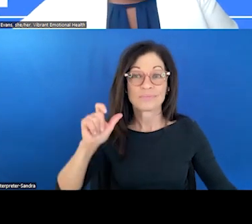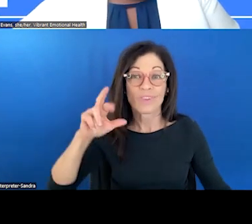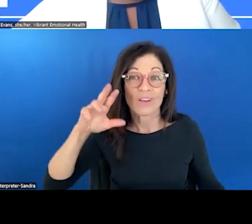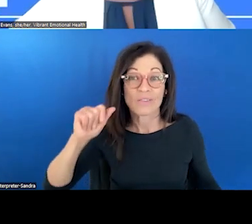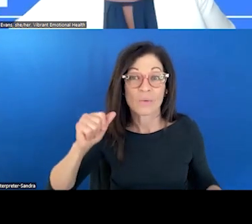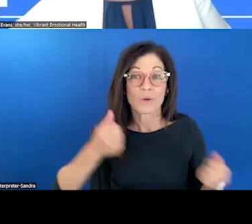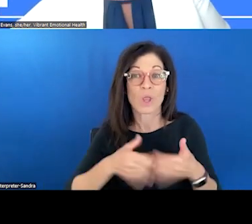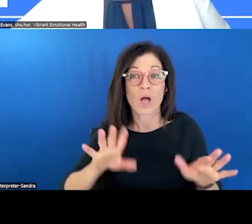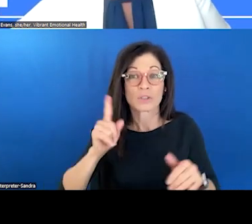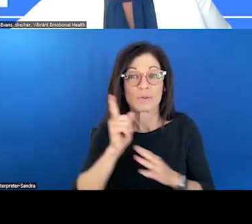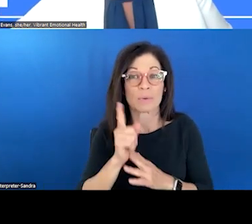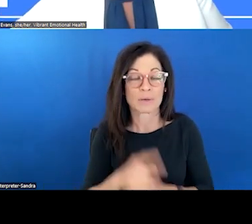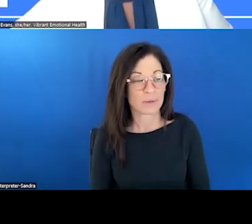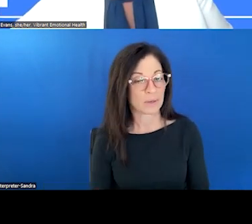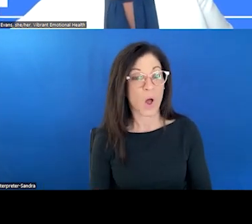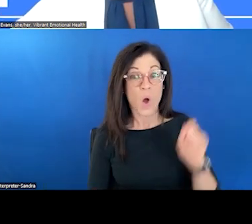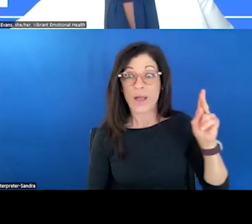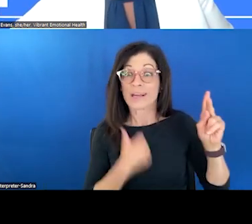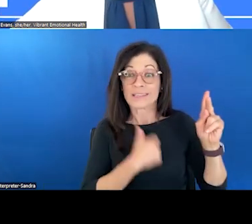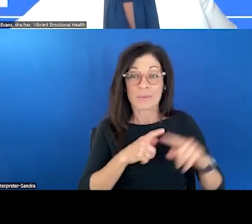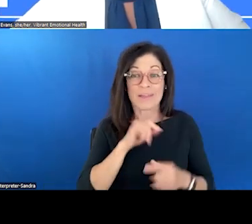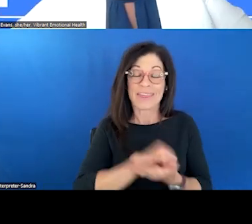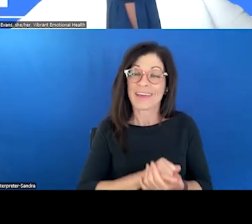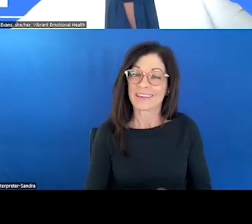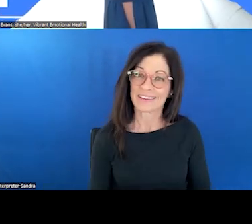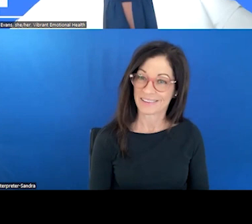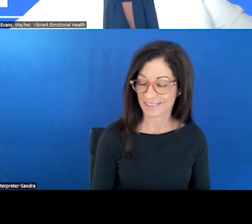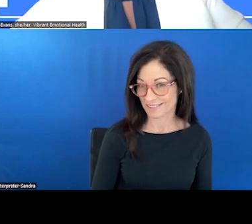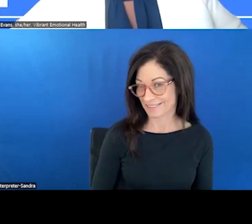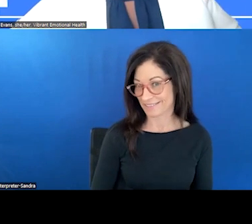WE LOST YOU FOR A MOMENT. SORRY ABOUT THAT. HOPEFULLY, YOU WON'T.